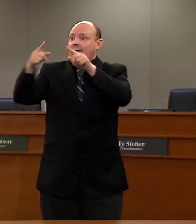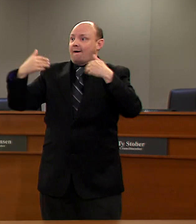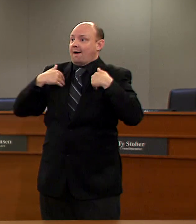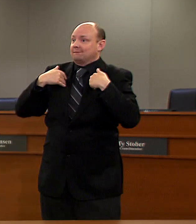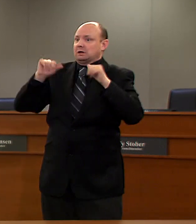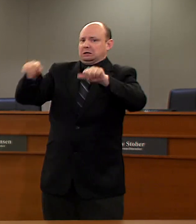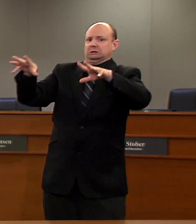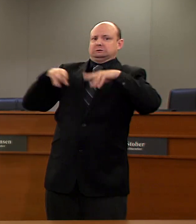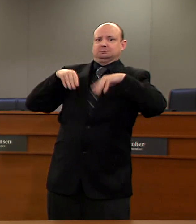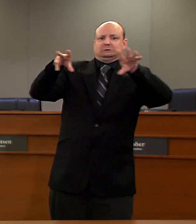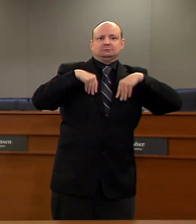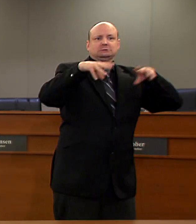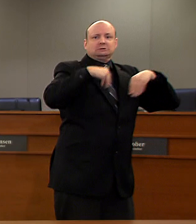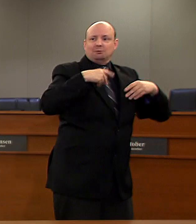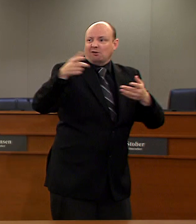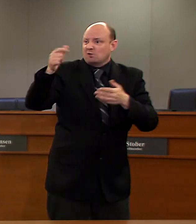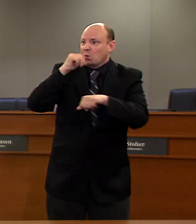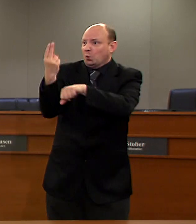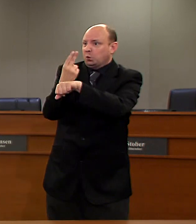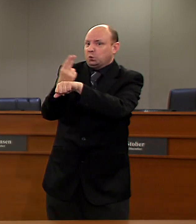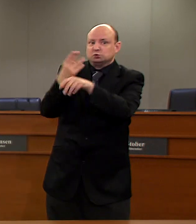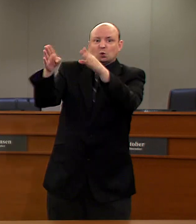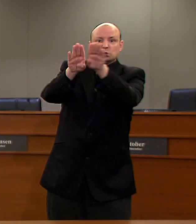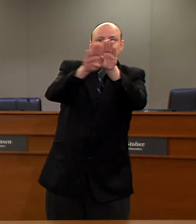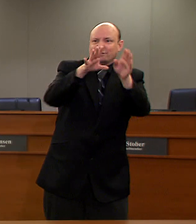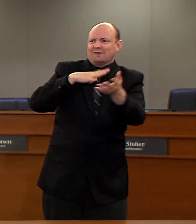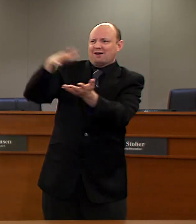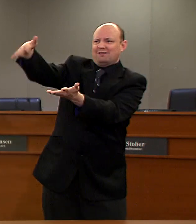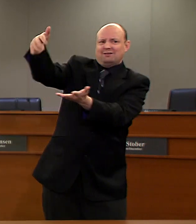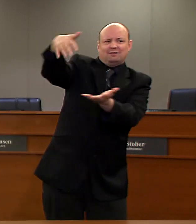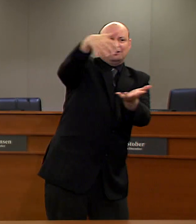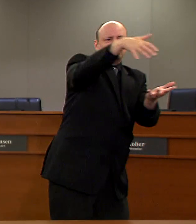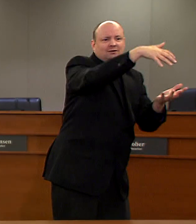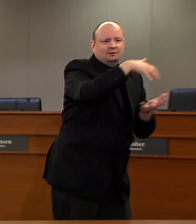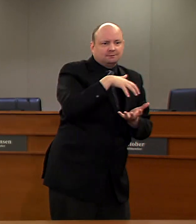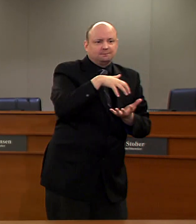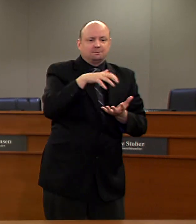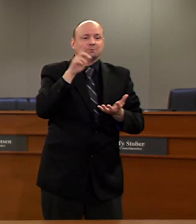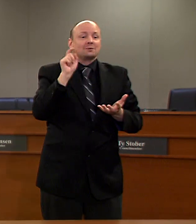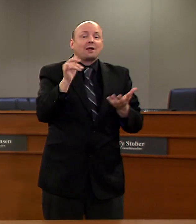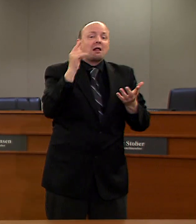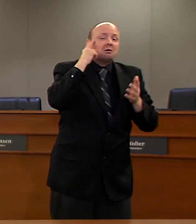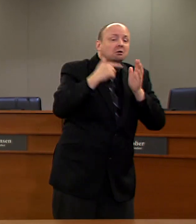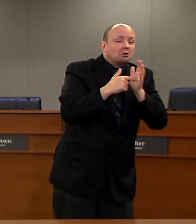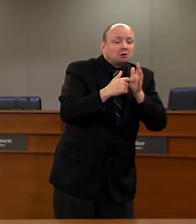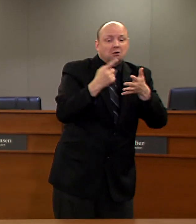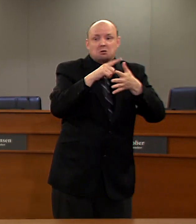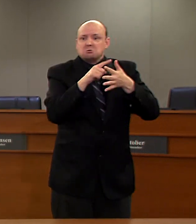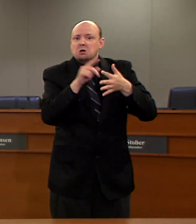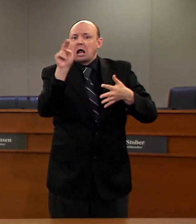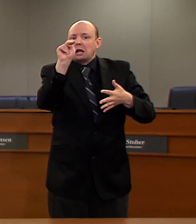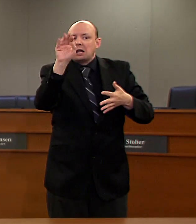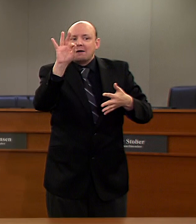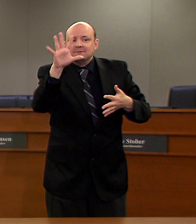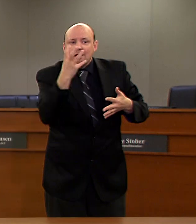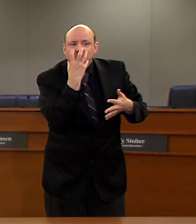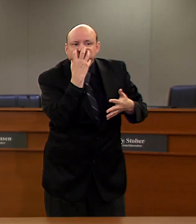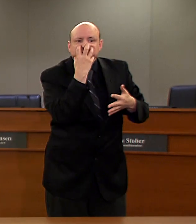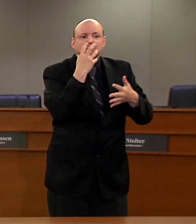and N95 masks. In fact, FEMA, the Federal Government, has asked this to